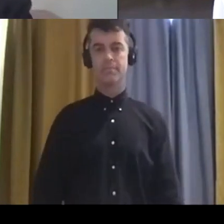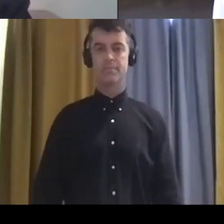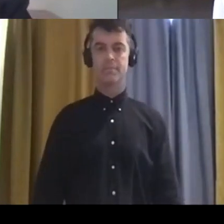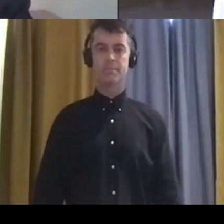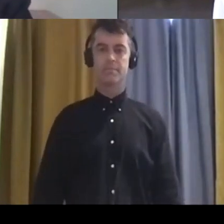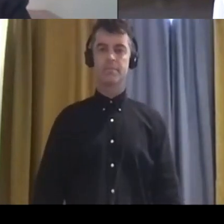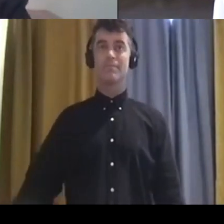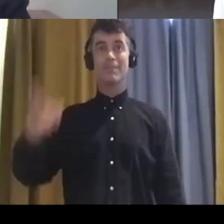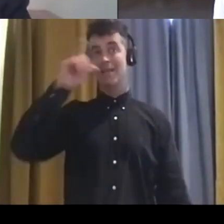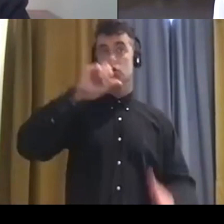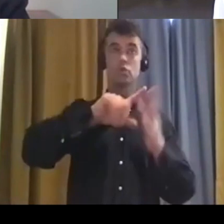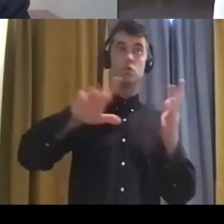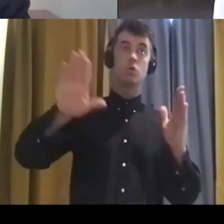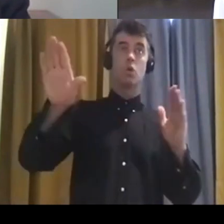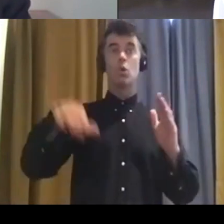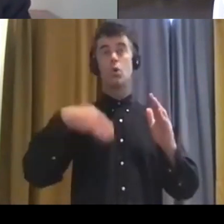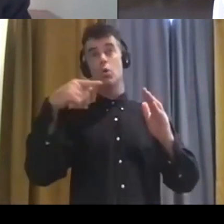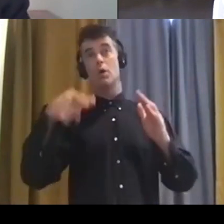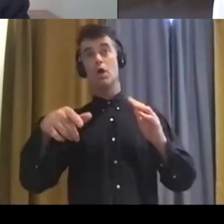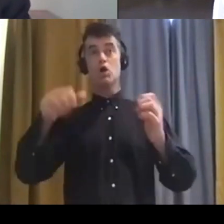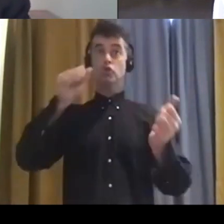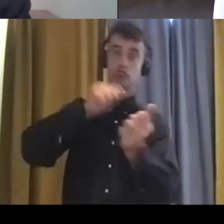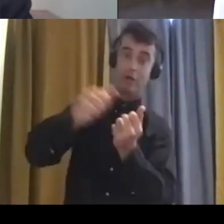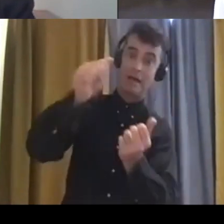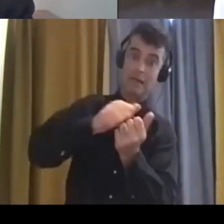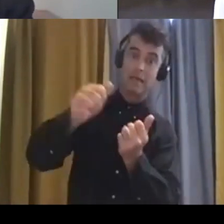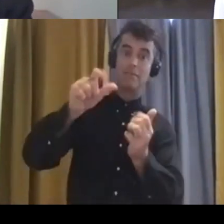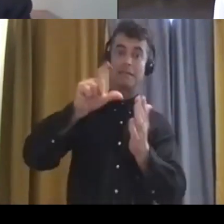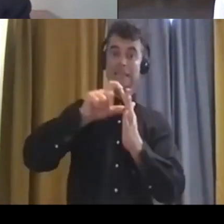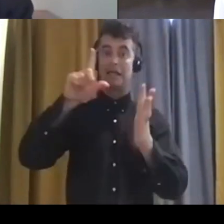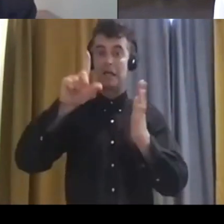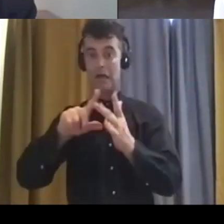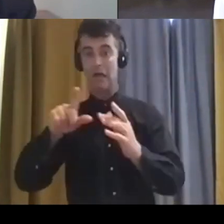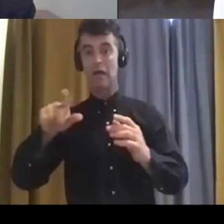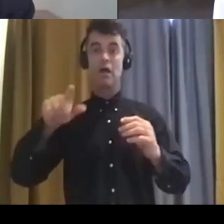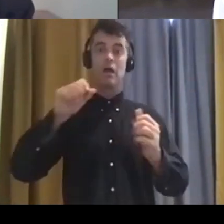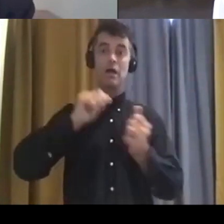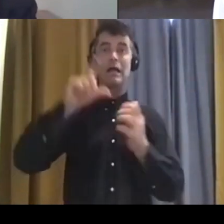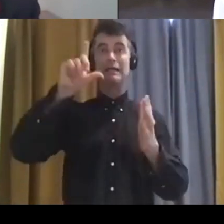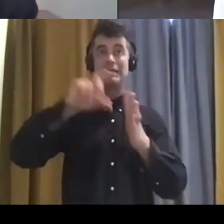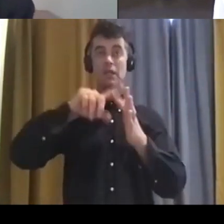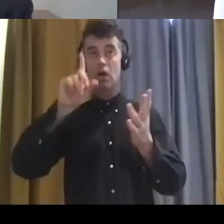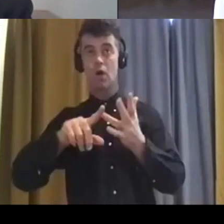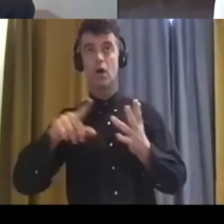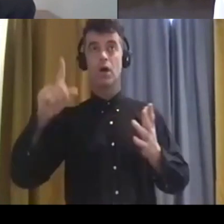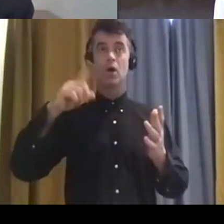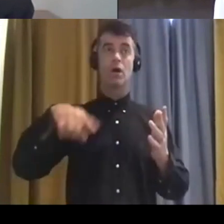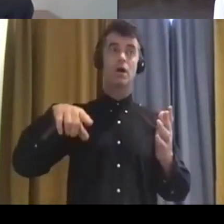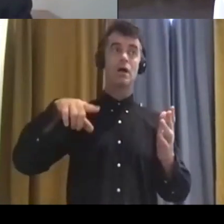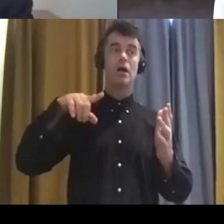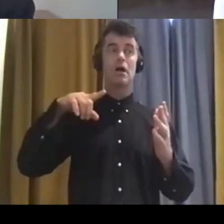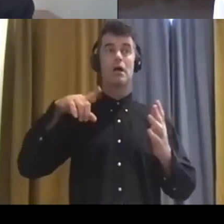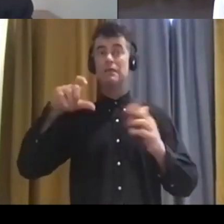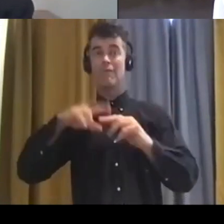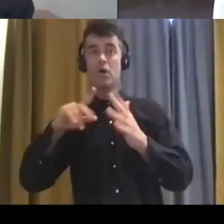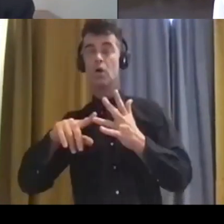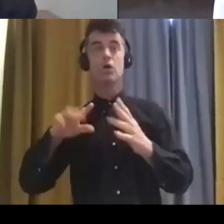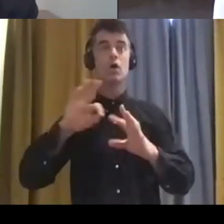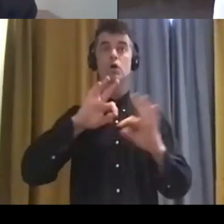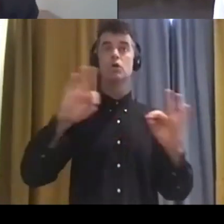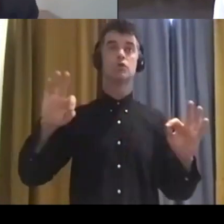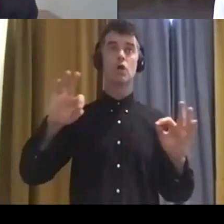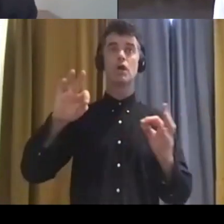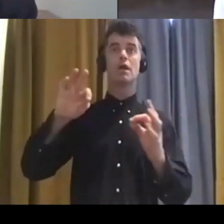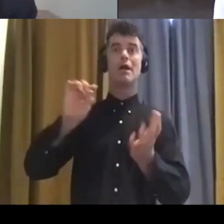can do all the D&I training that you want. Your CEOs and C roles don't find people for